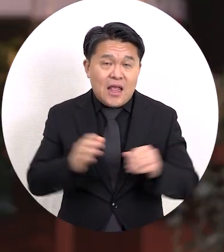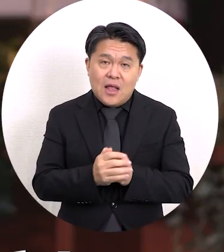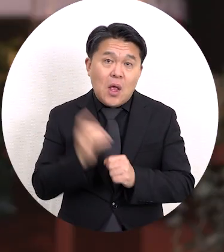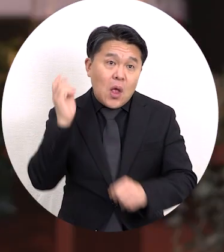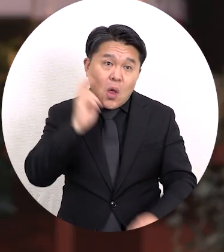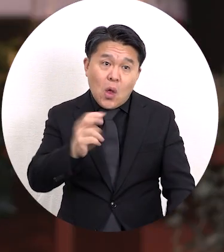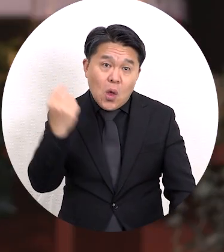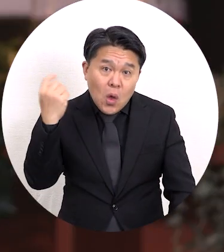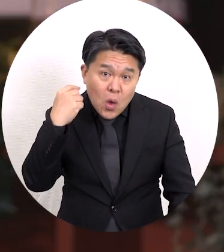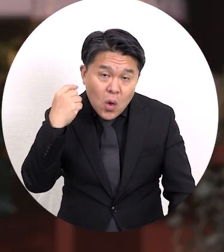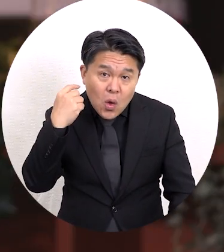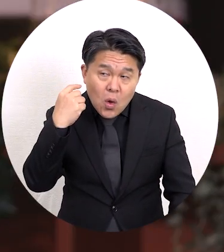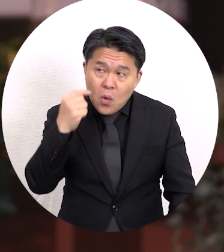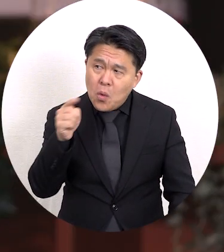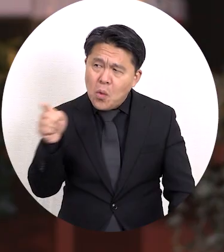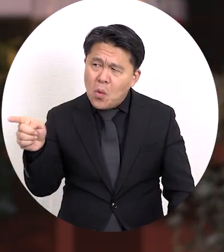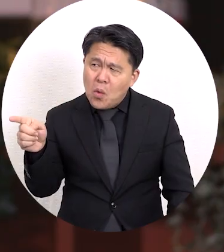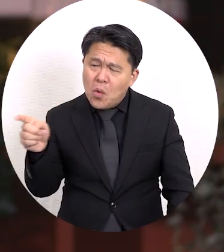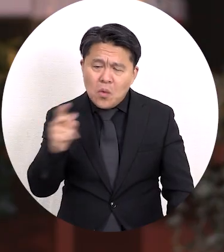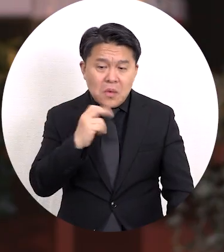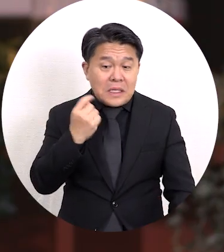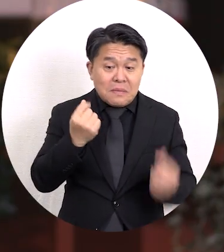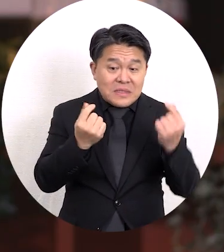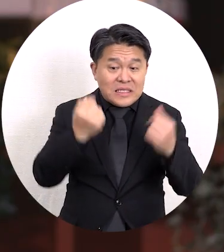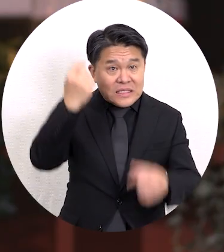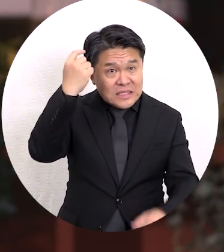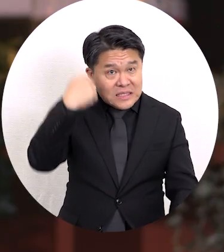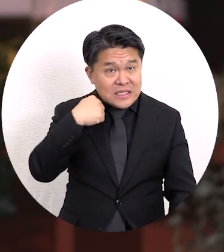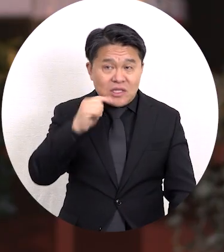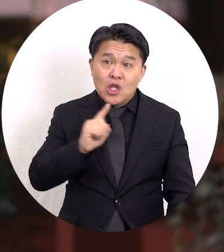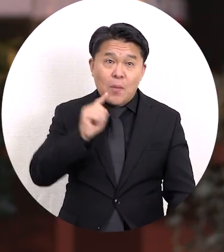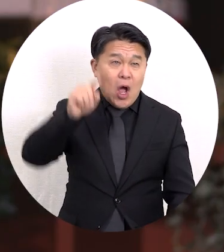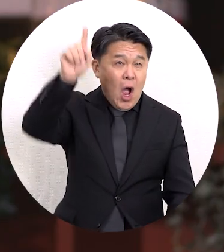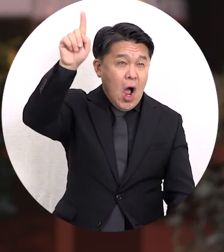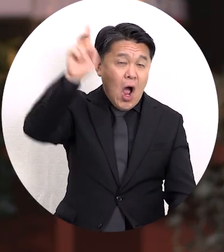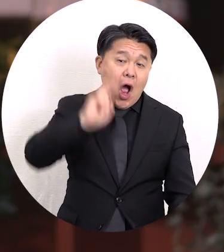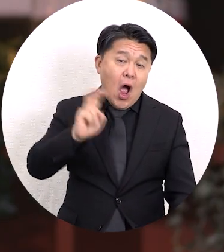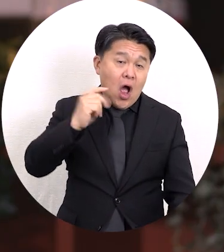you’ll notice some high-pitched sounds that are similar.